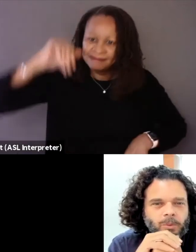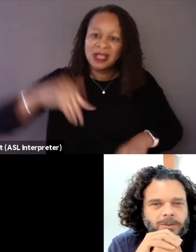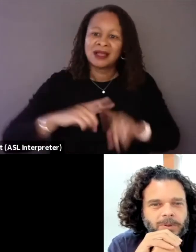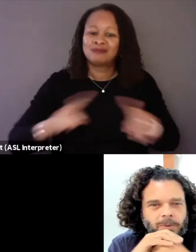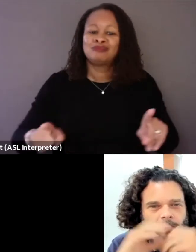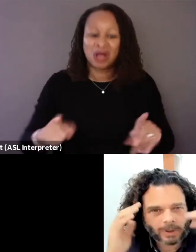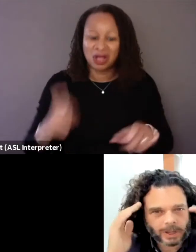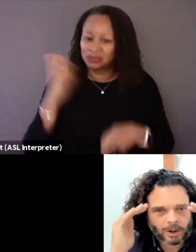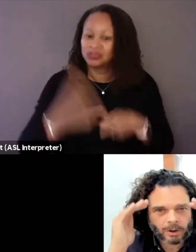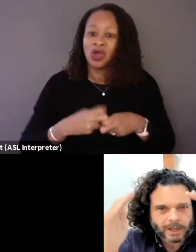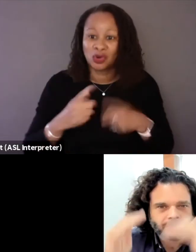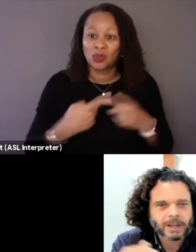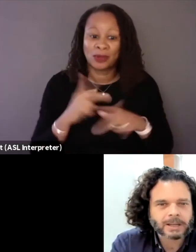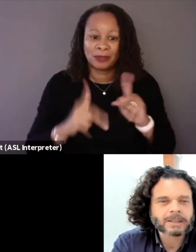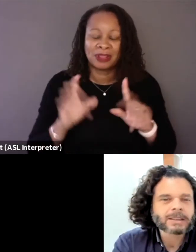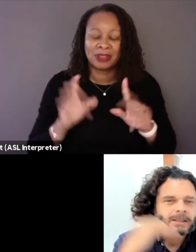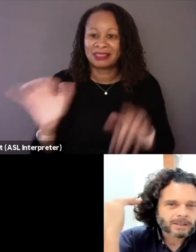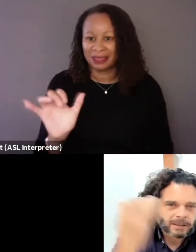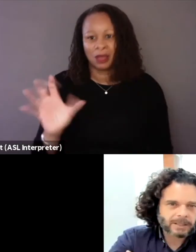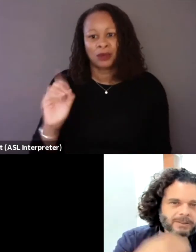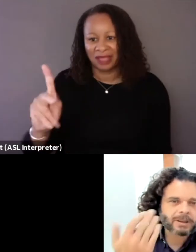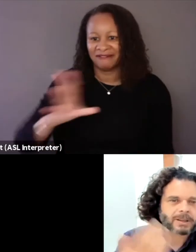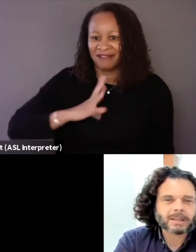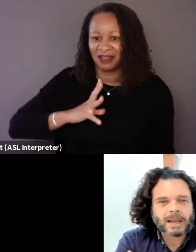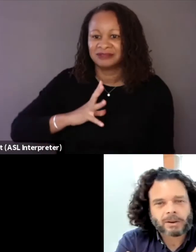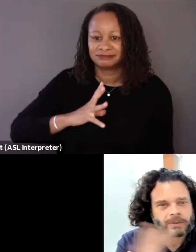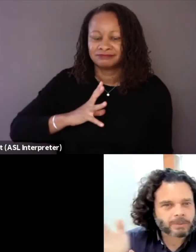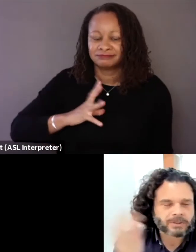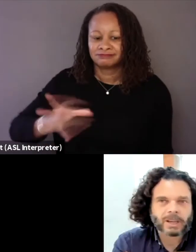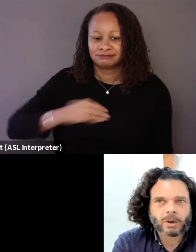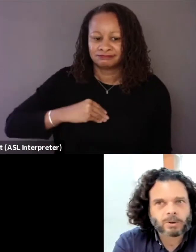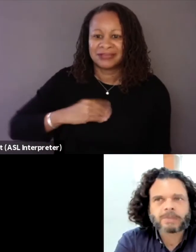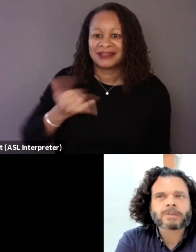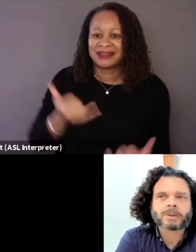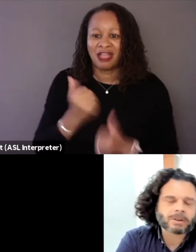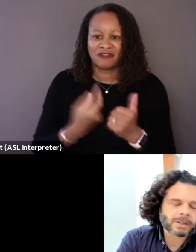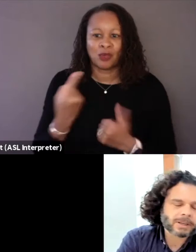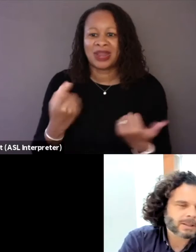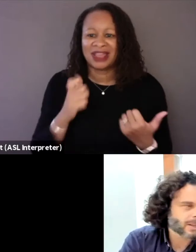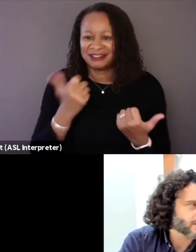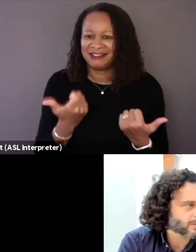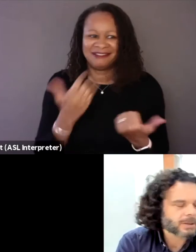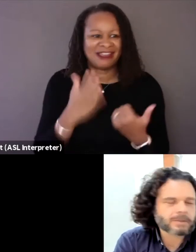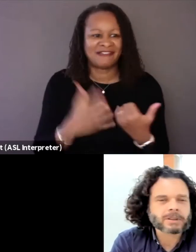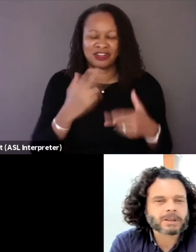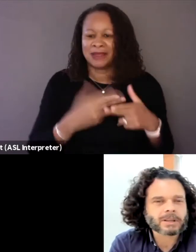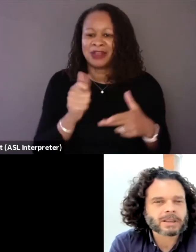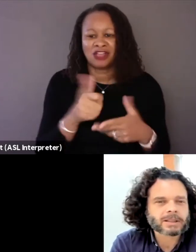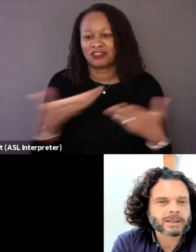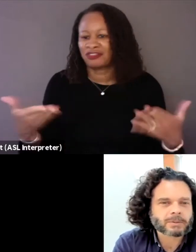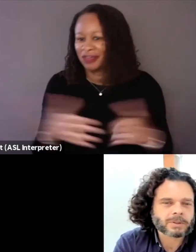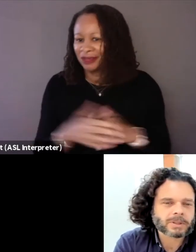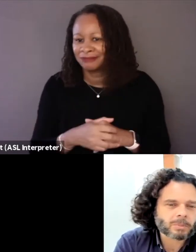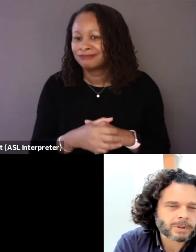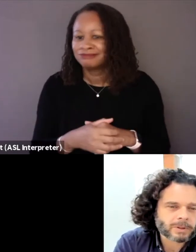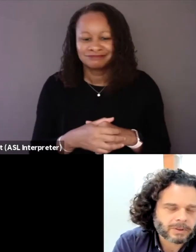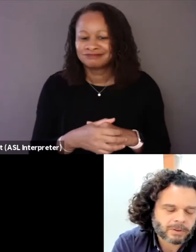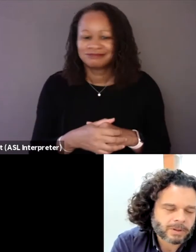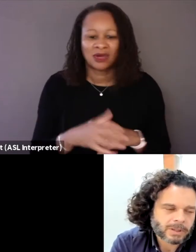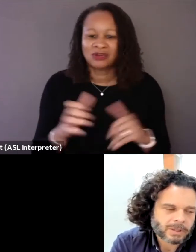Once people were like, okay, fine. It stuck. And now everybody's like, I would never have called it anything else or never done that, anything else with the open, so.